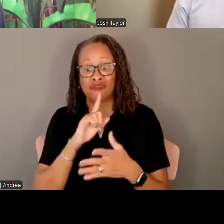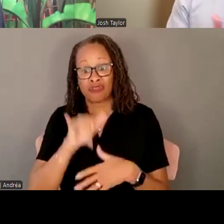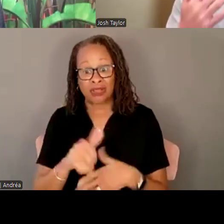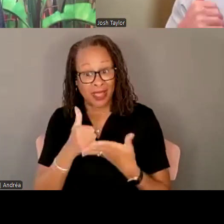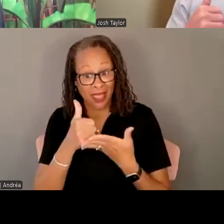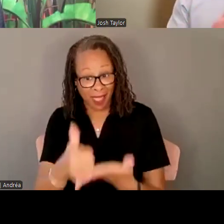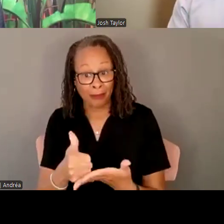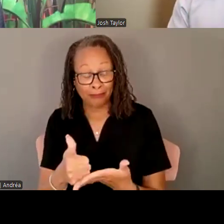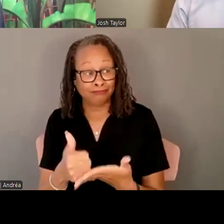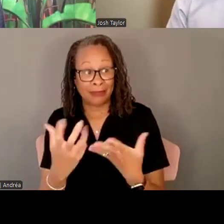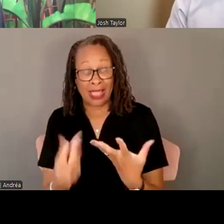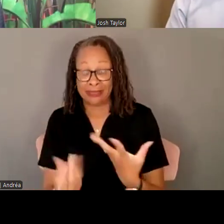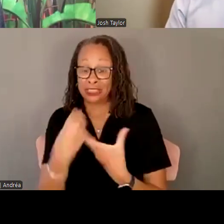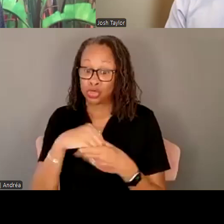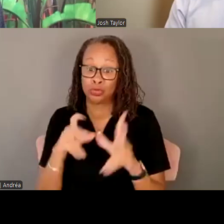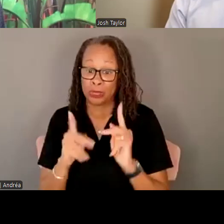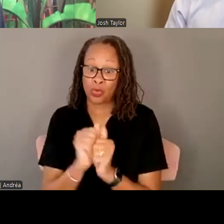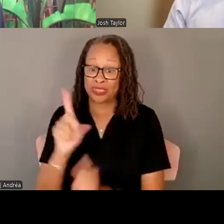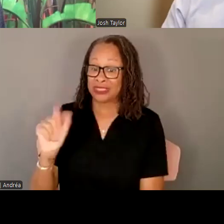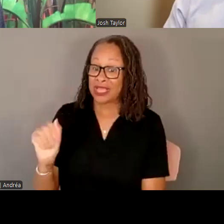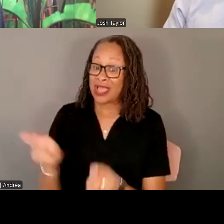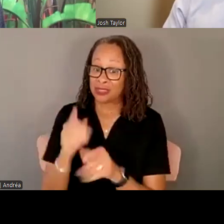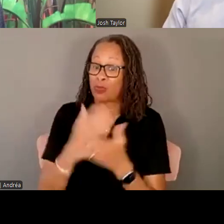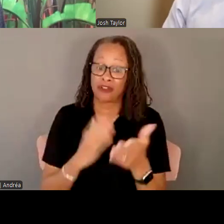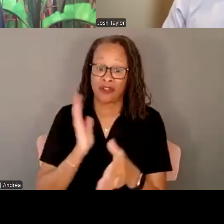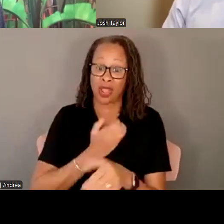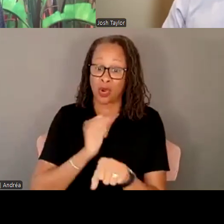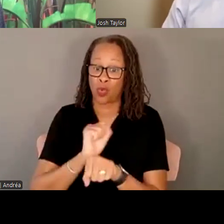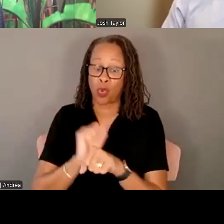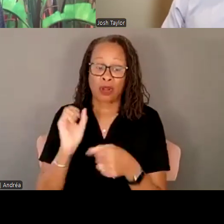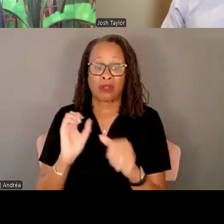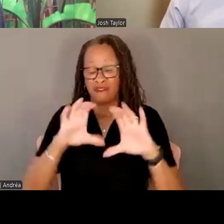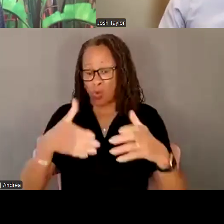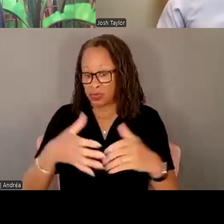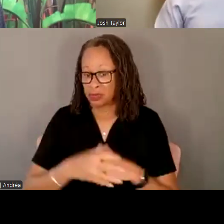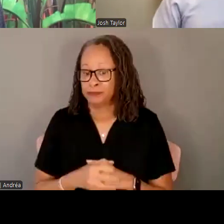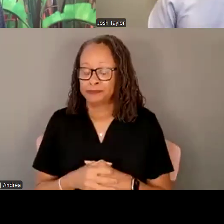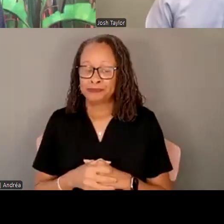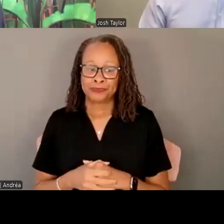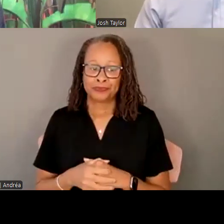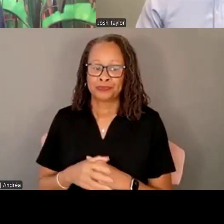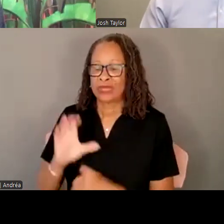include folks with disabilities as part of the workforce? And Josh, I think what you just said is partly an answer